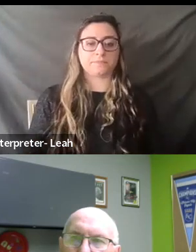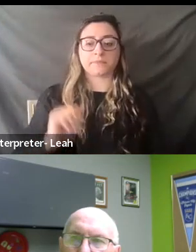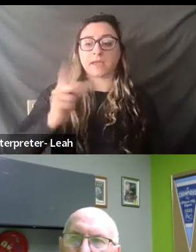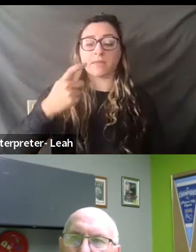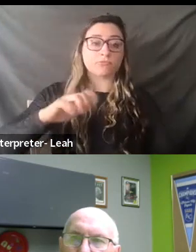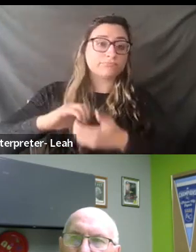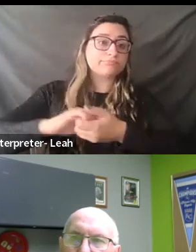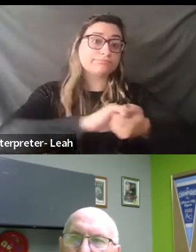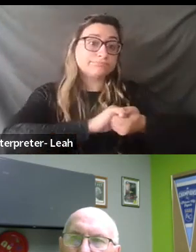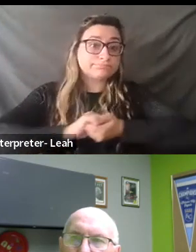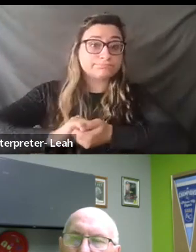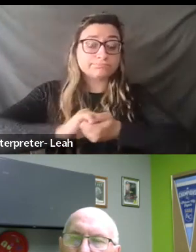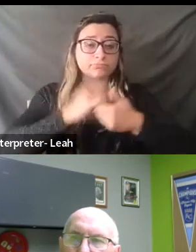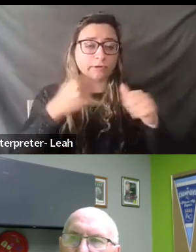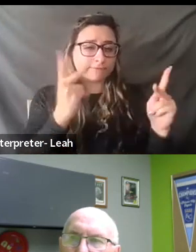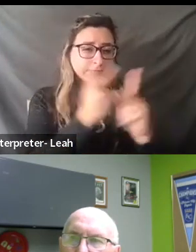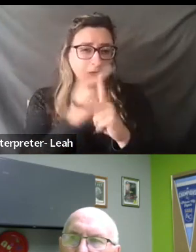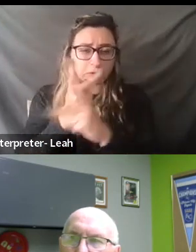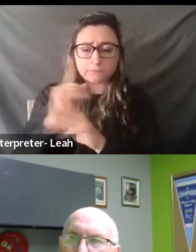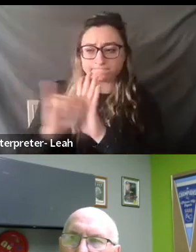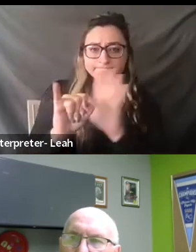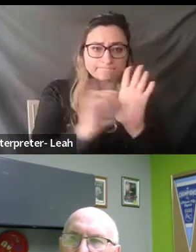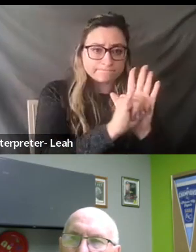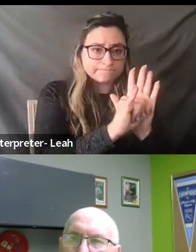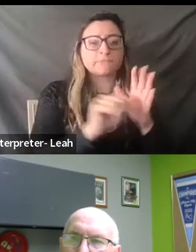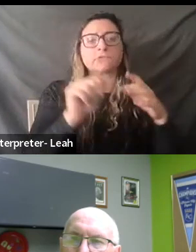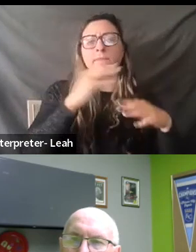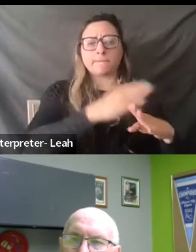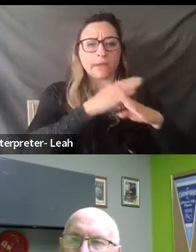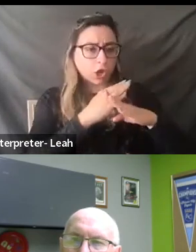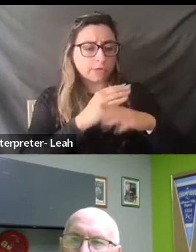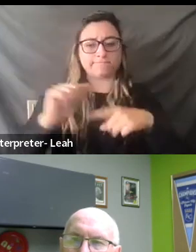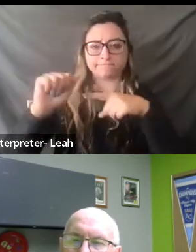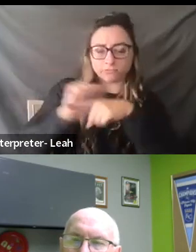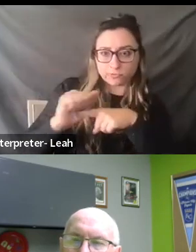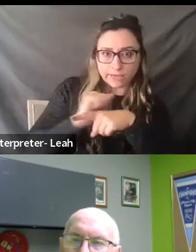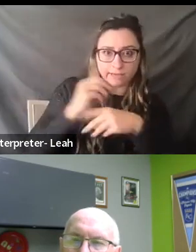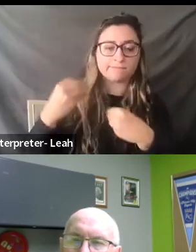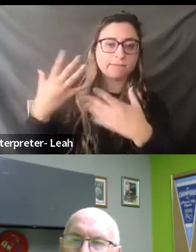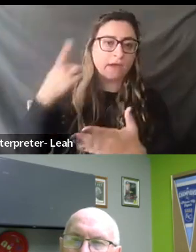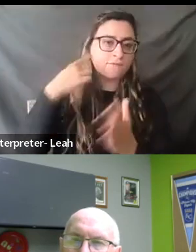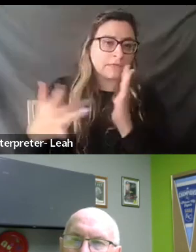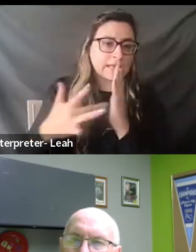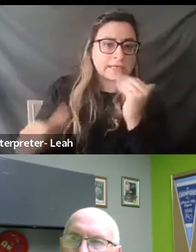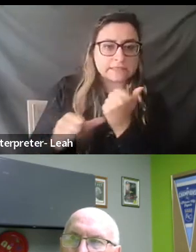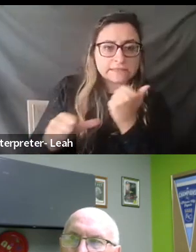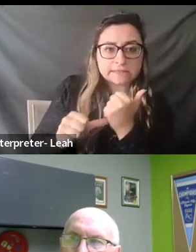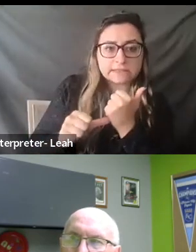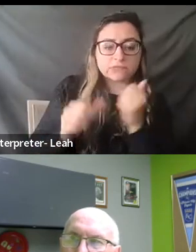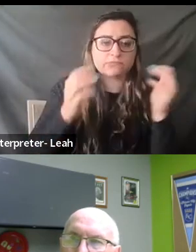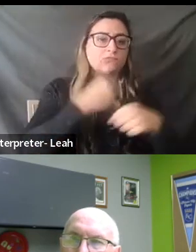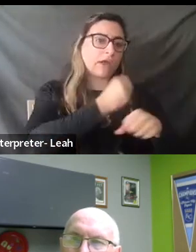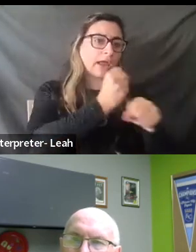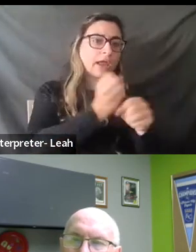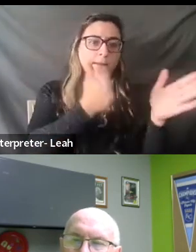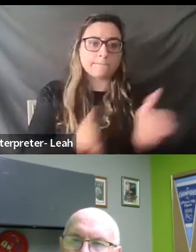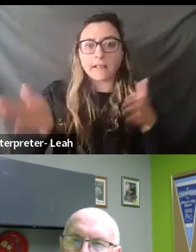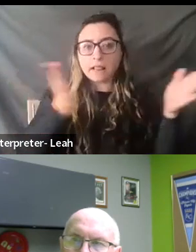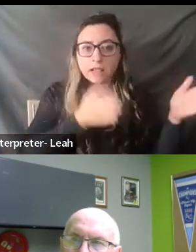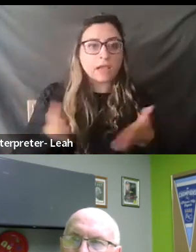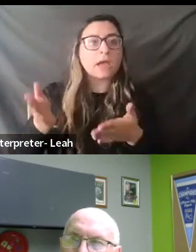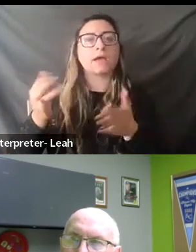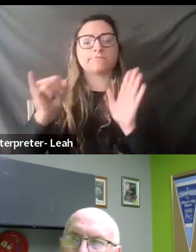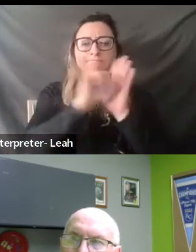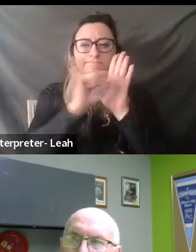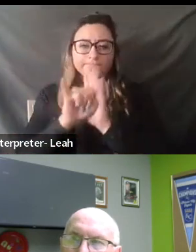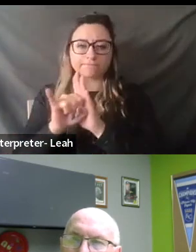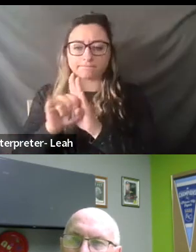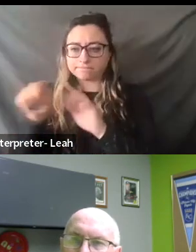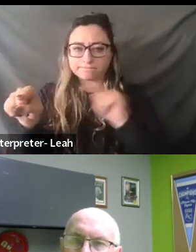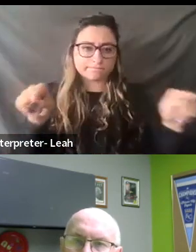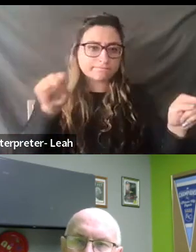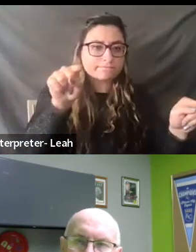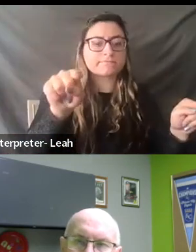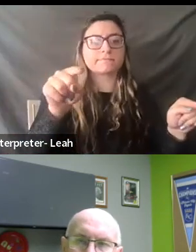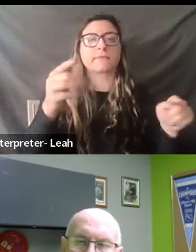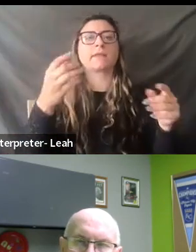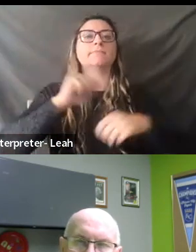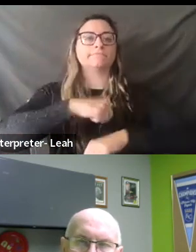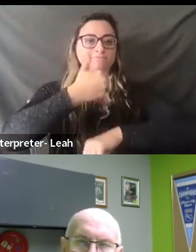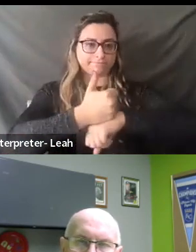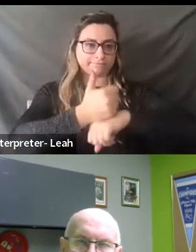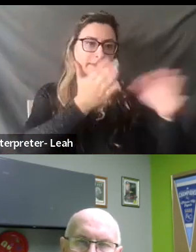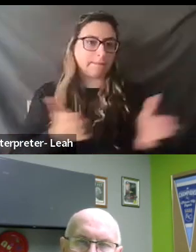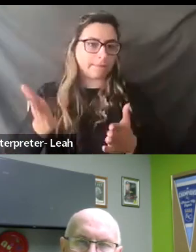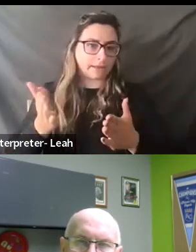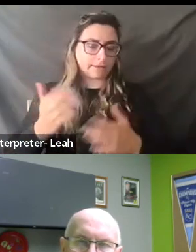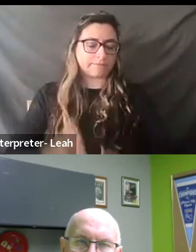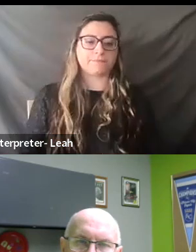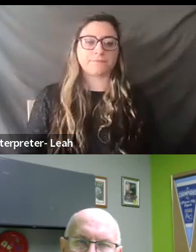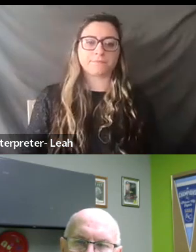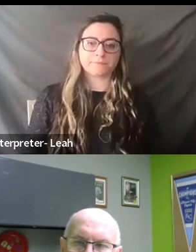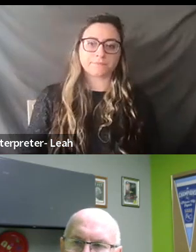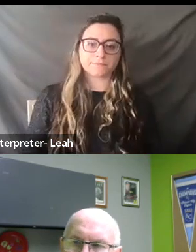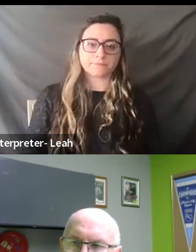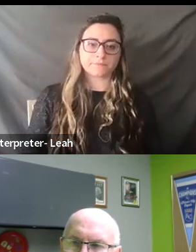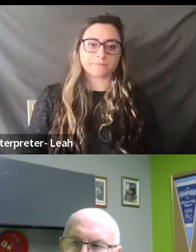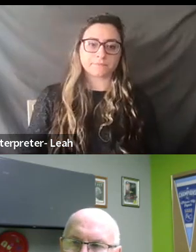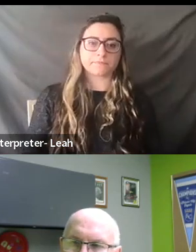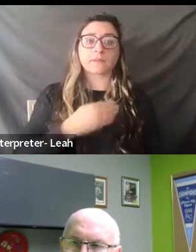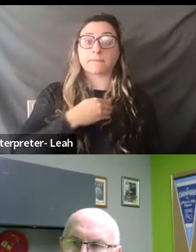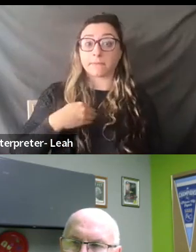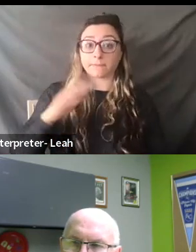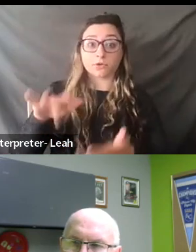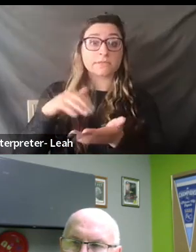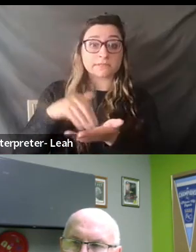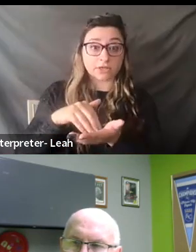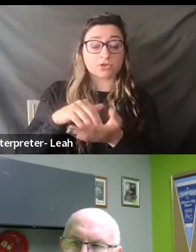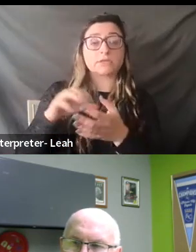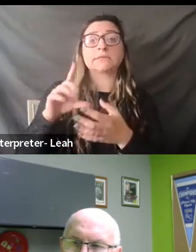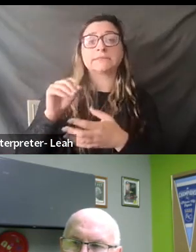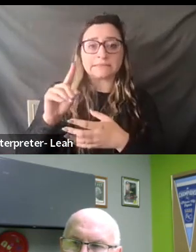APRIL with the partnership -- is utilizing surveys for people with disability, focus groups of people with disabilities, key informants of people with disabilities, stakeholders, planning groups of people with disabilities and public health.